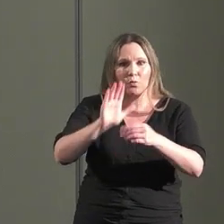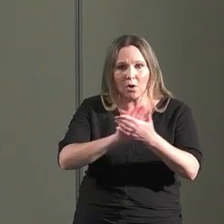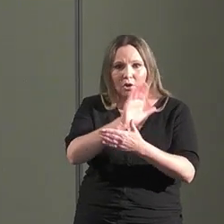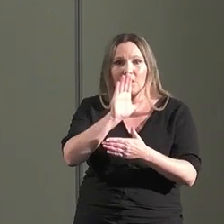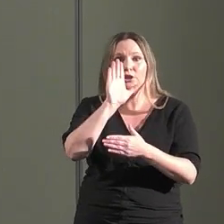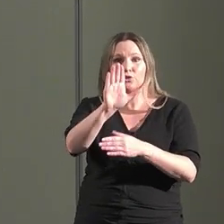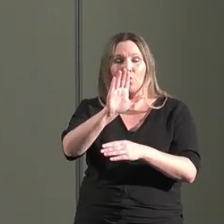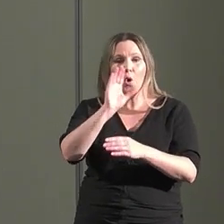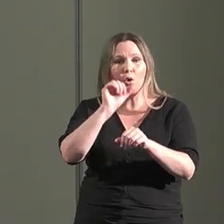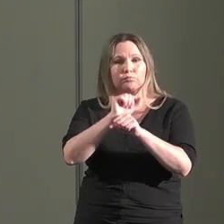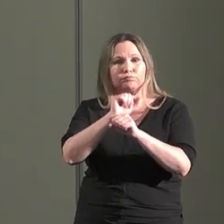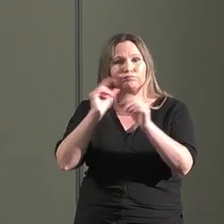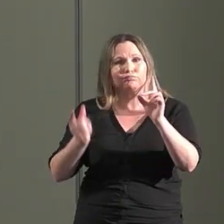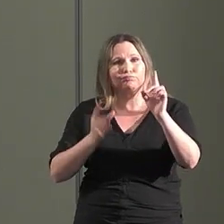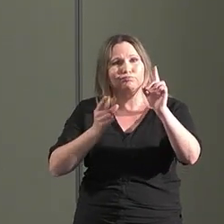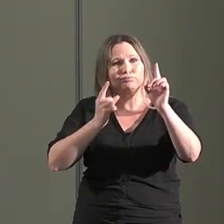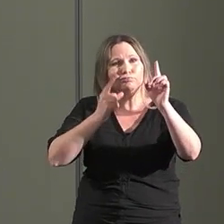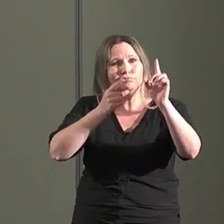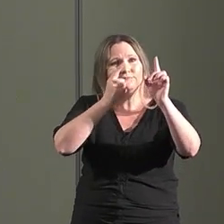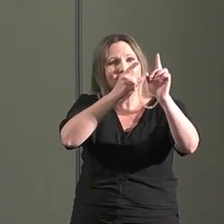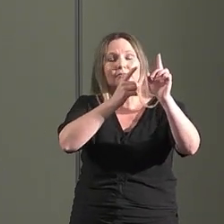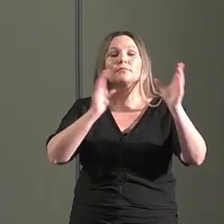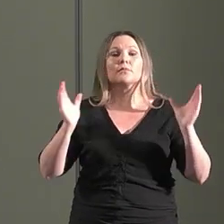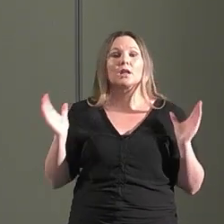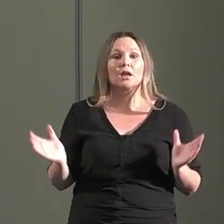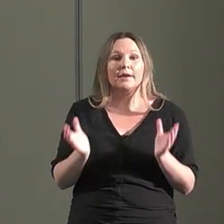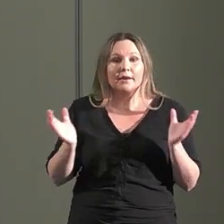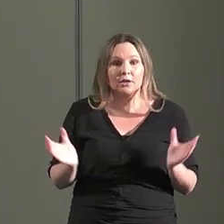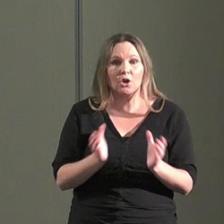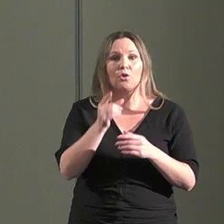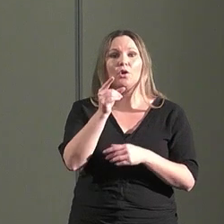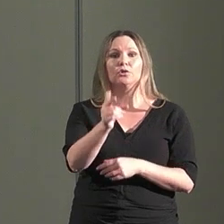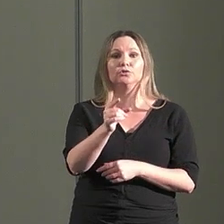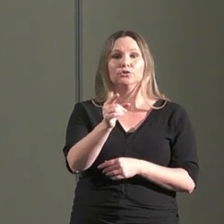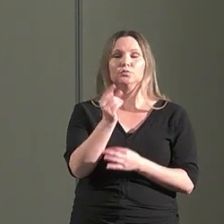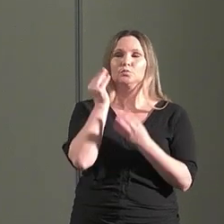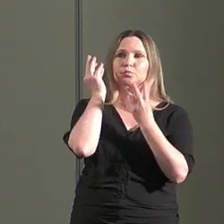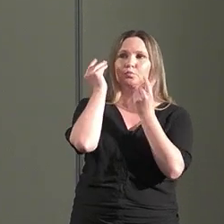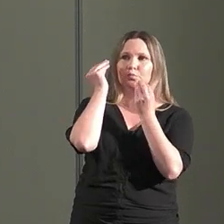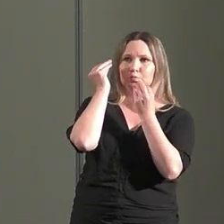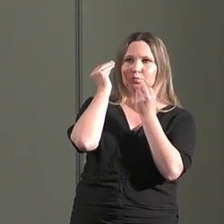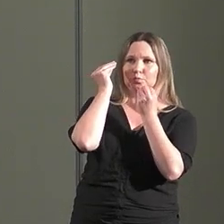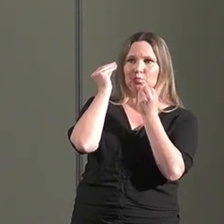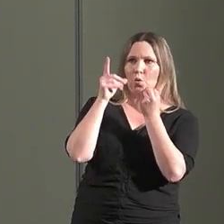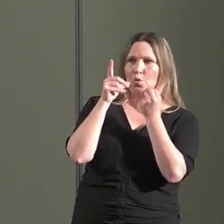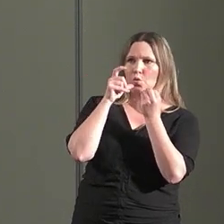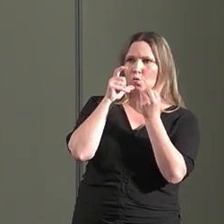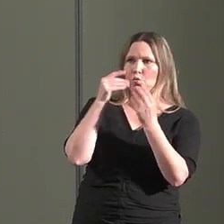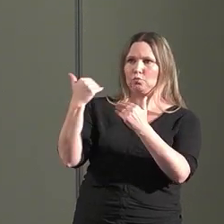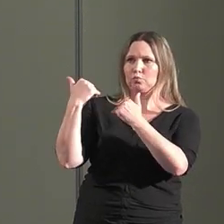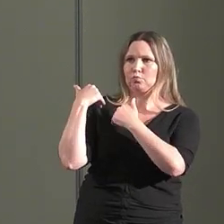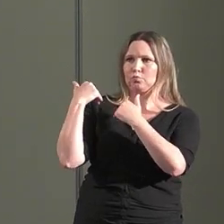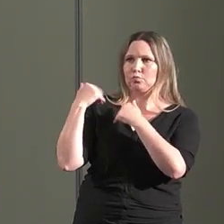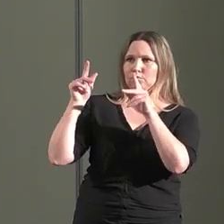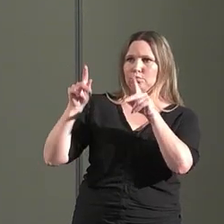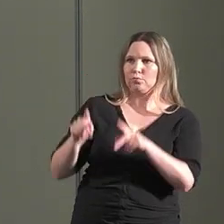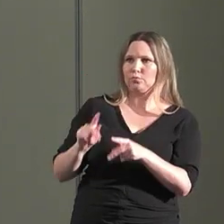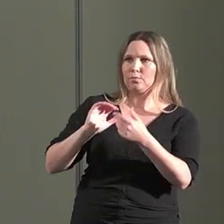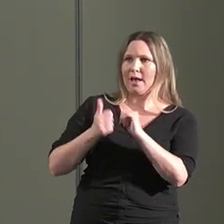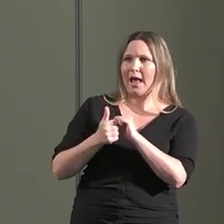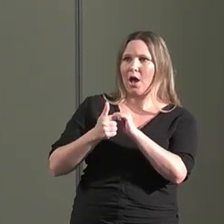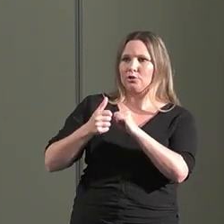that I encourage you to think about responsible parties how to incorporate that into your